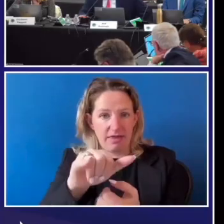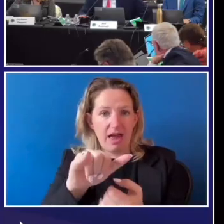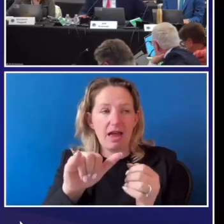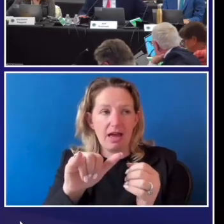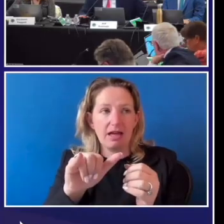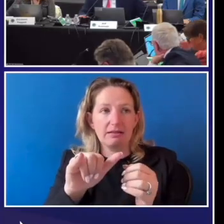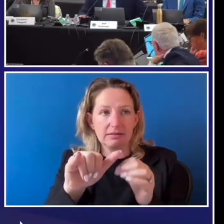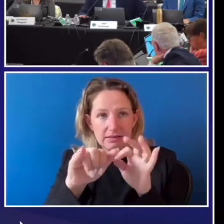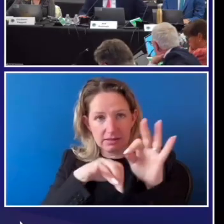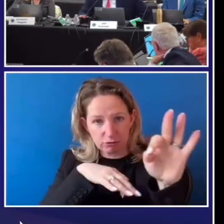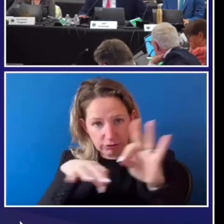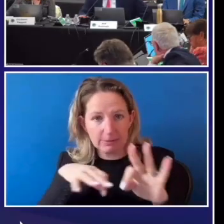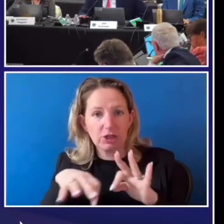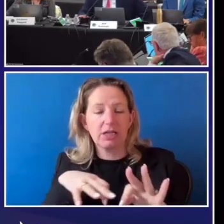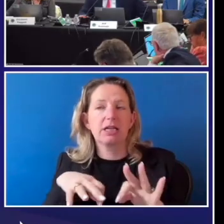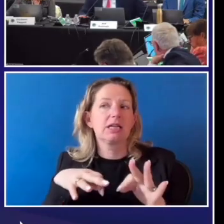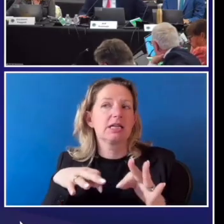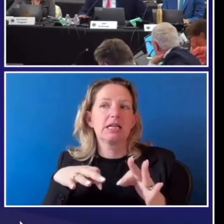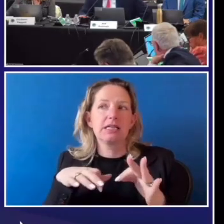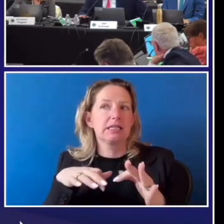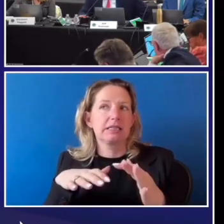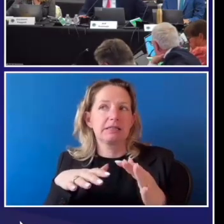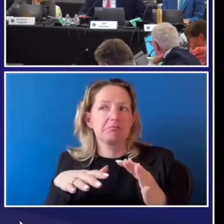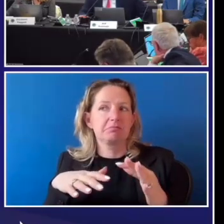of that link is not as strong as what the statute requires.